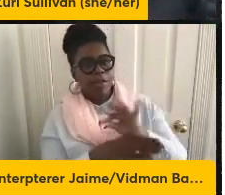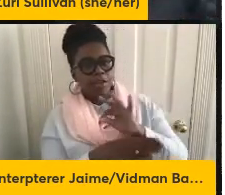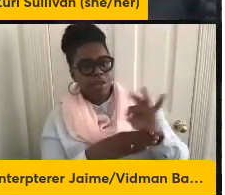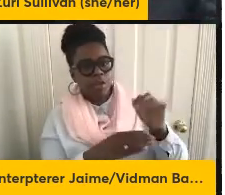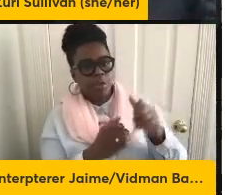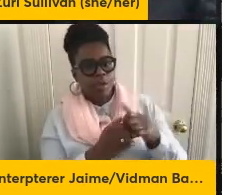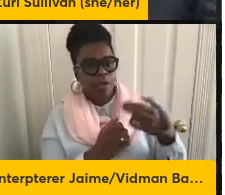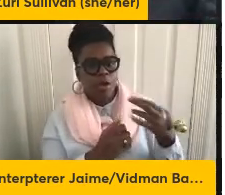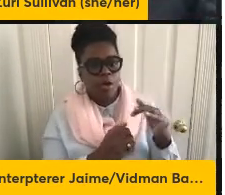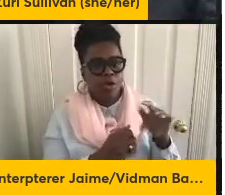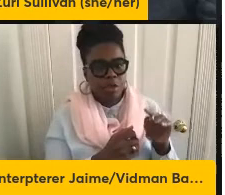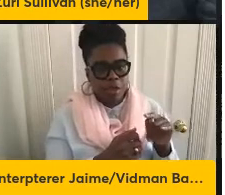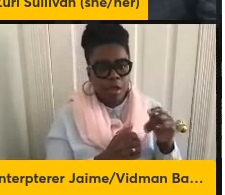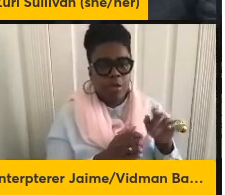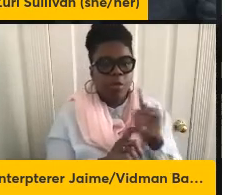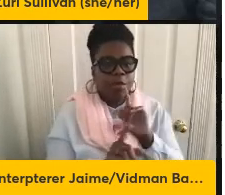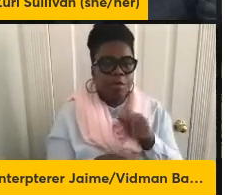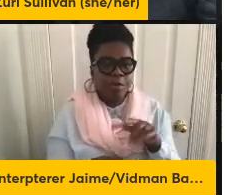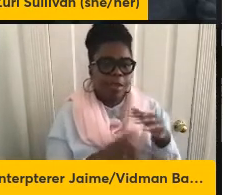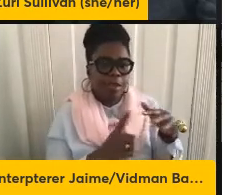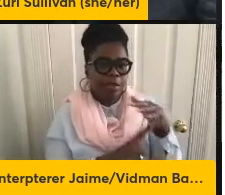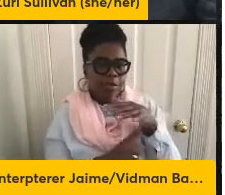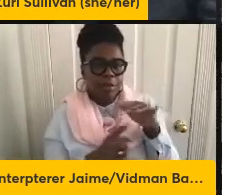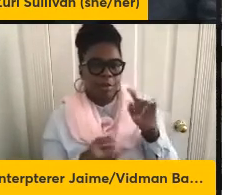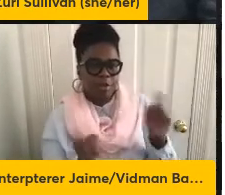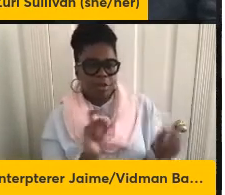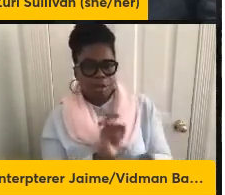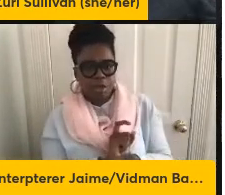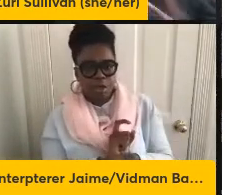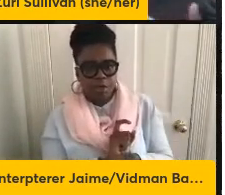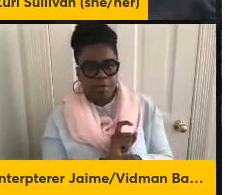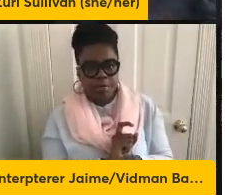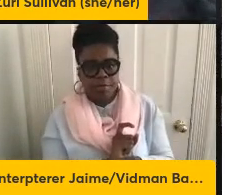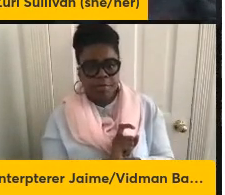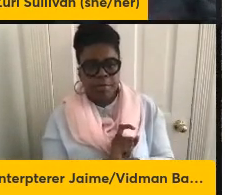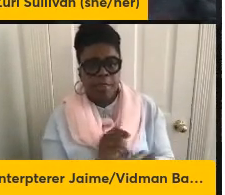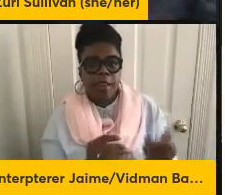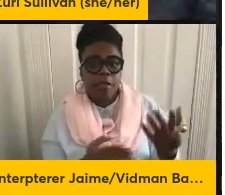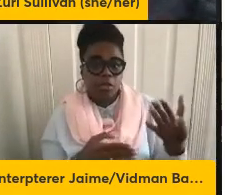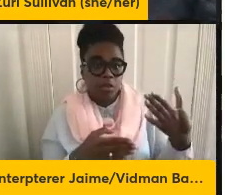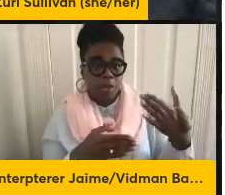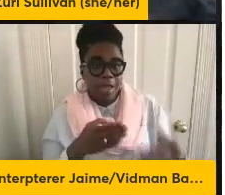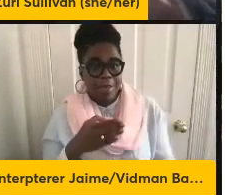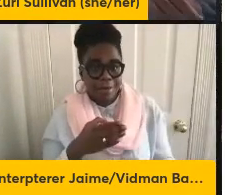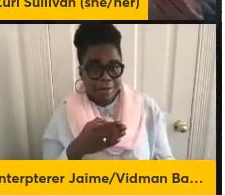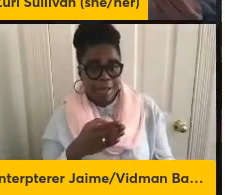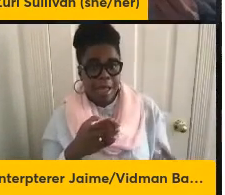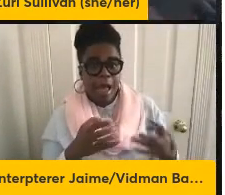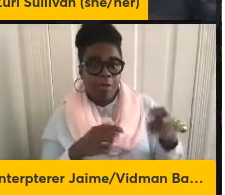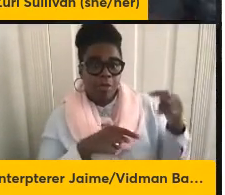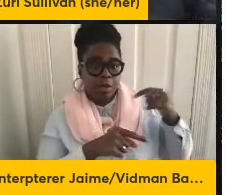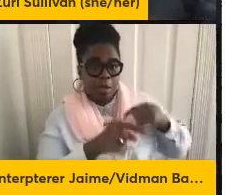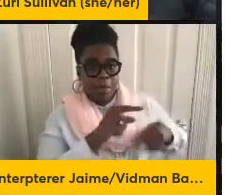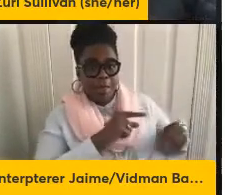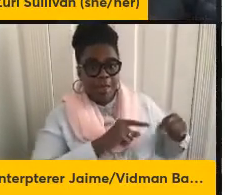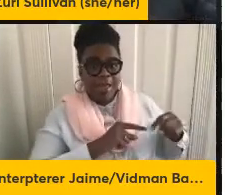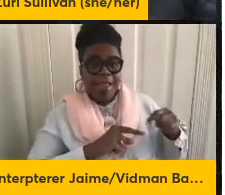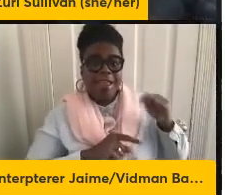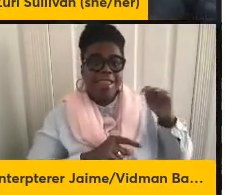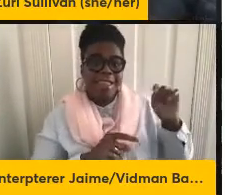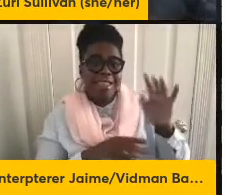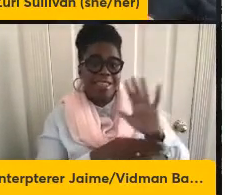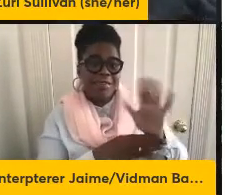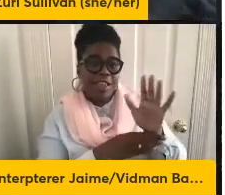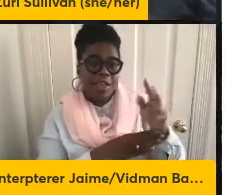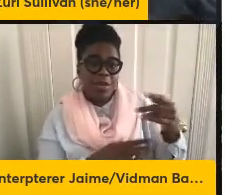response to environmental change. And so to conclude, I just want to come back to this pair of videos, and to remind you that